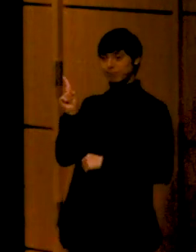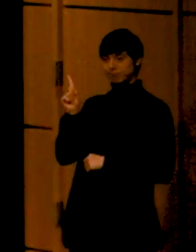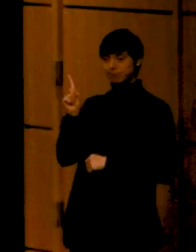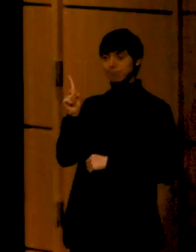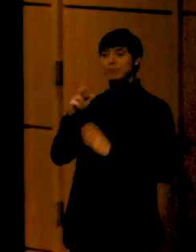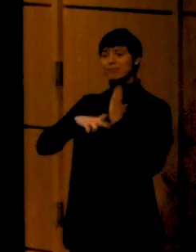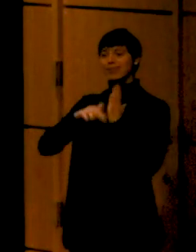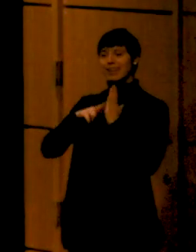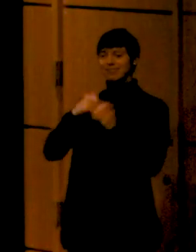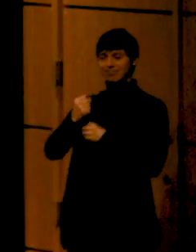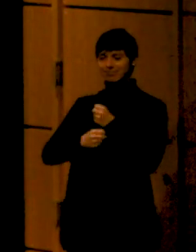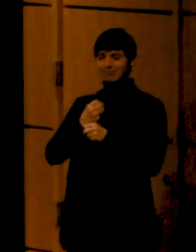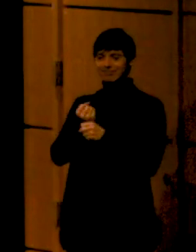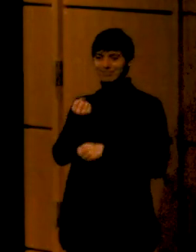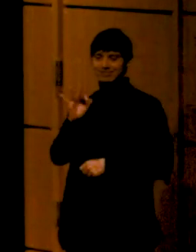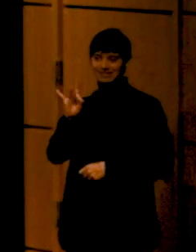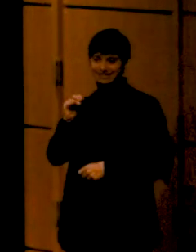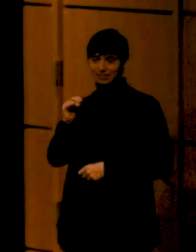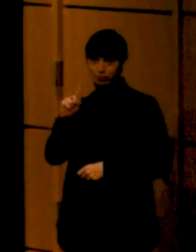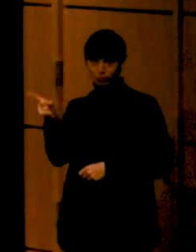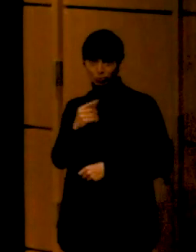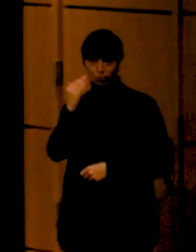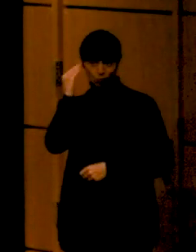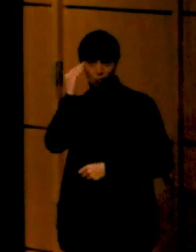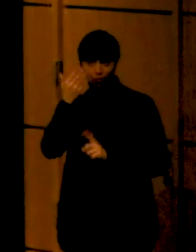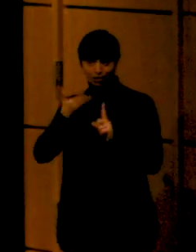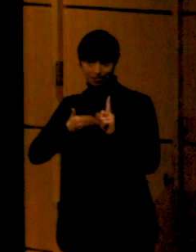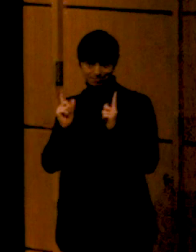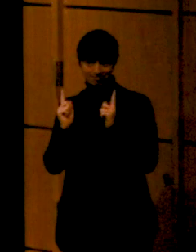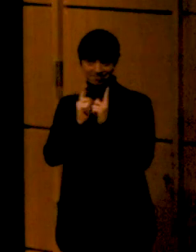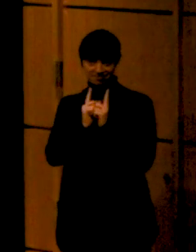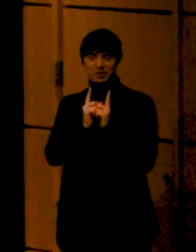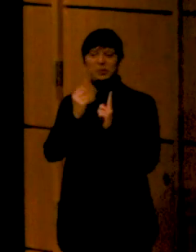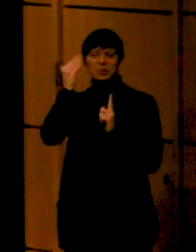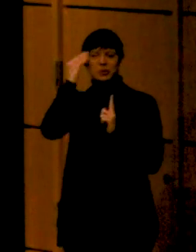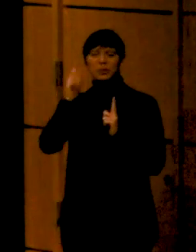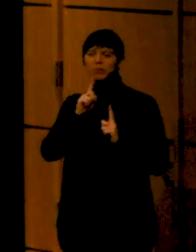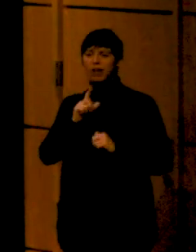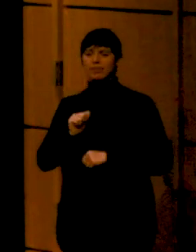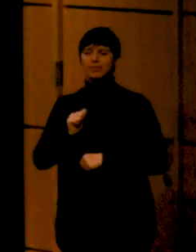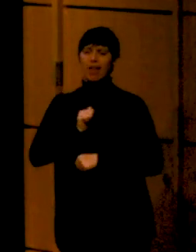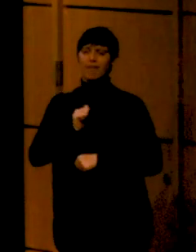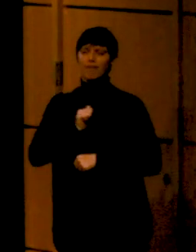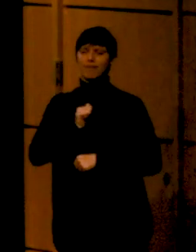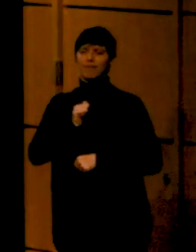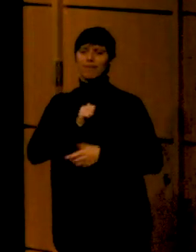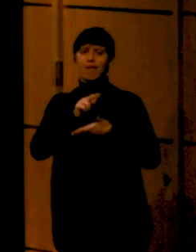And those of you who know George, it's absolutely a self-portrait as a baby, as if reborn in